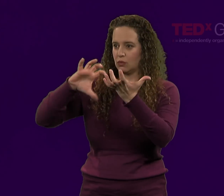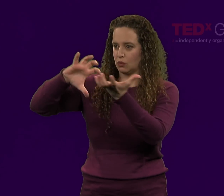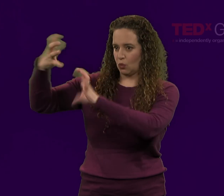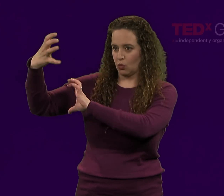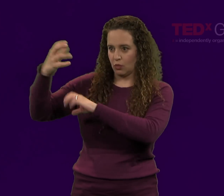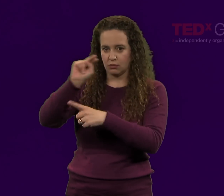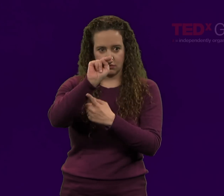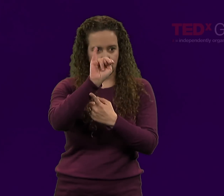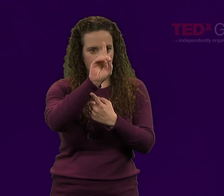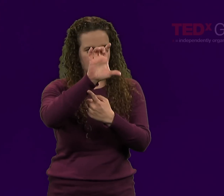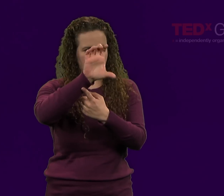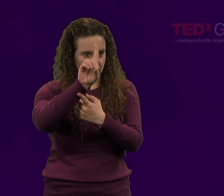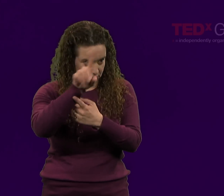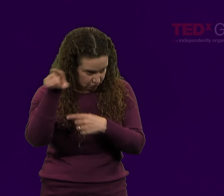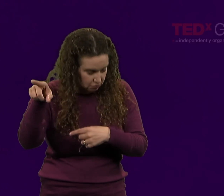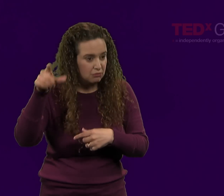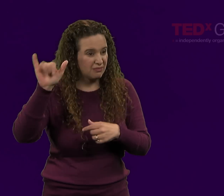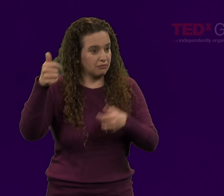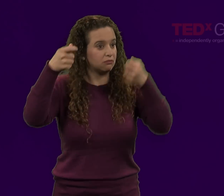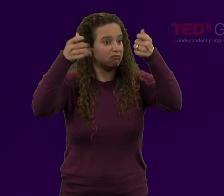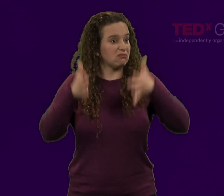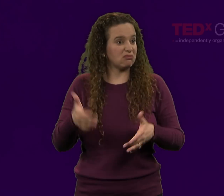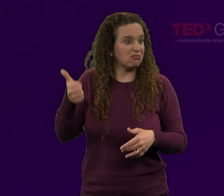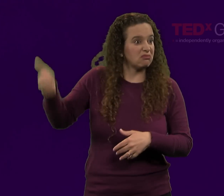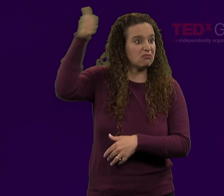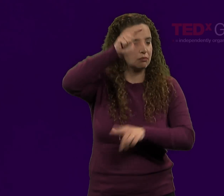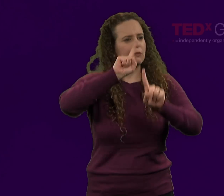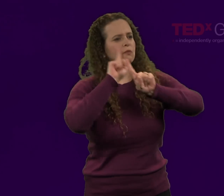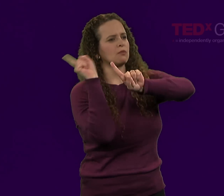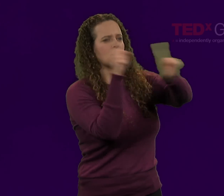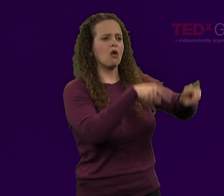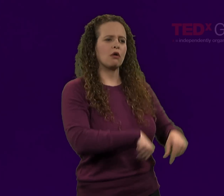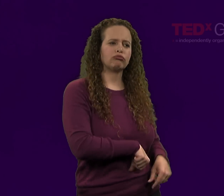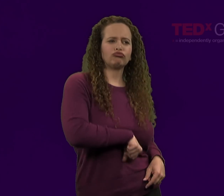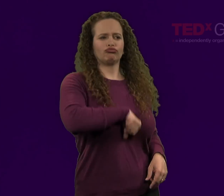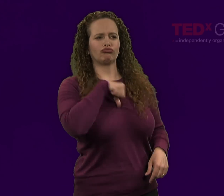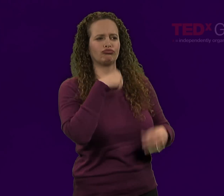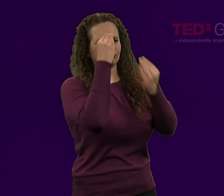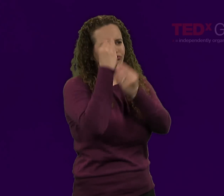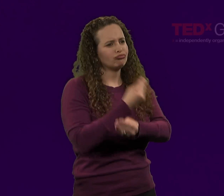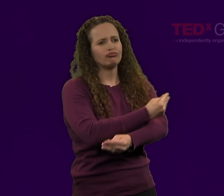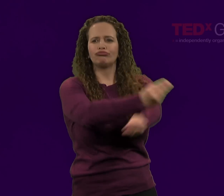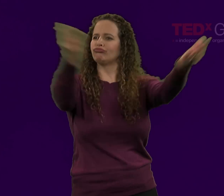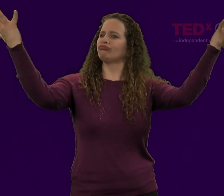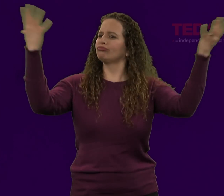with communication disorders being their focus. The head of that research unit shared publicly